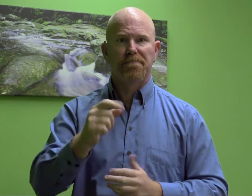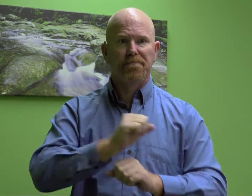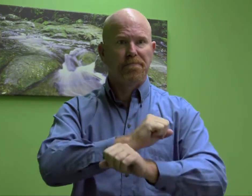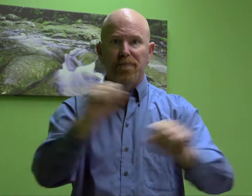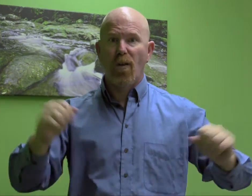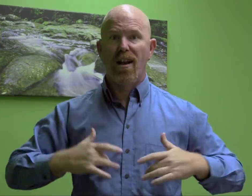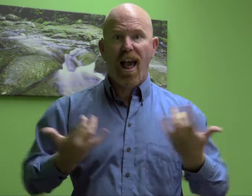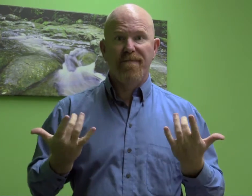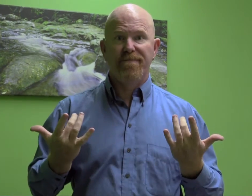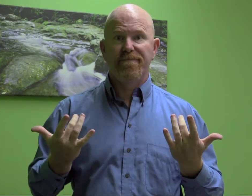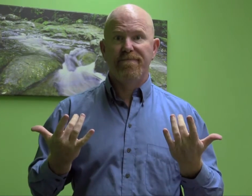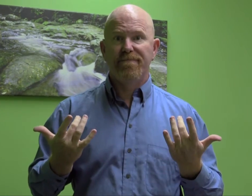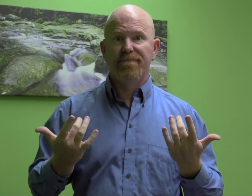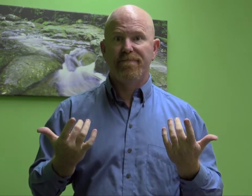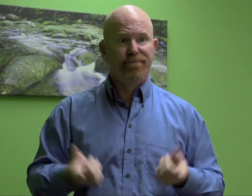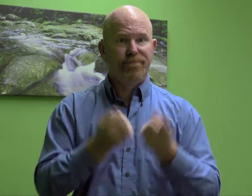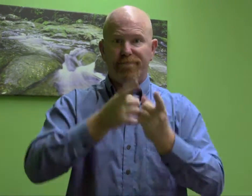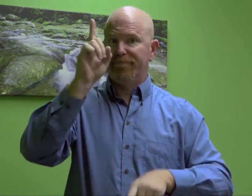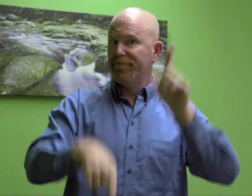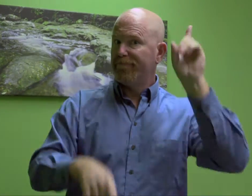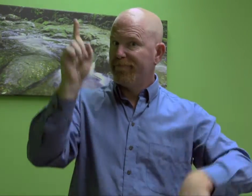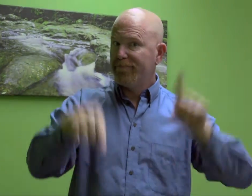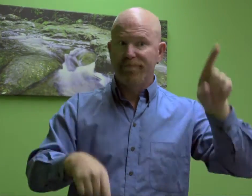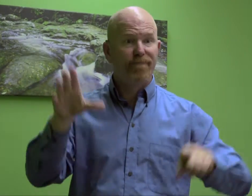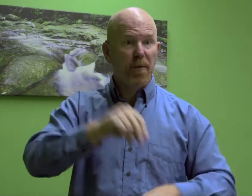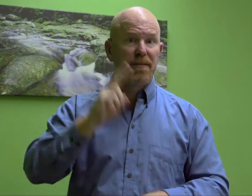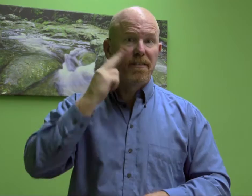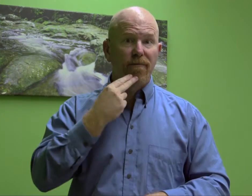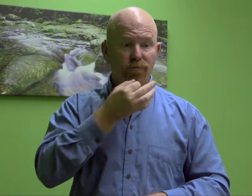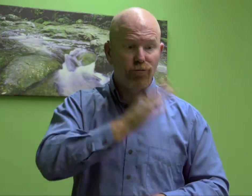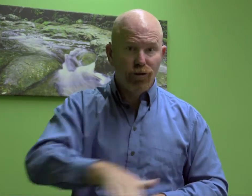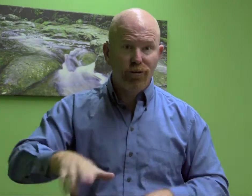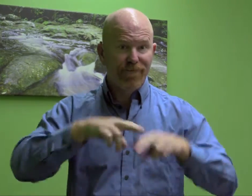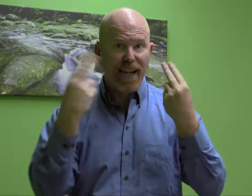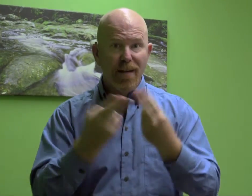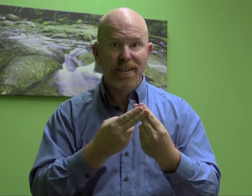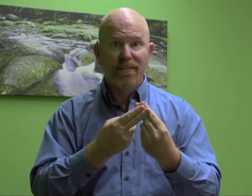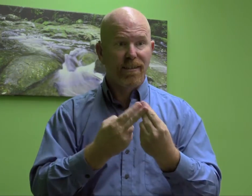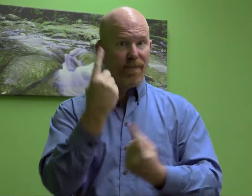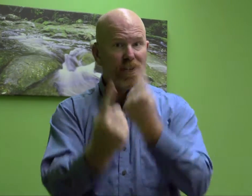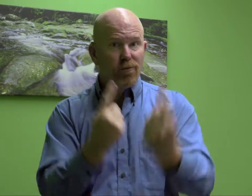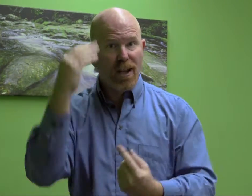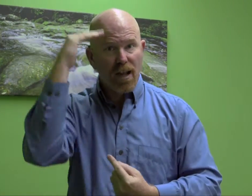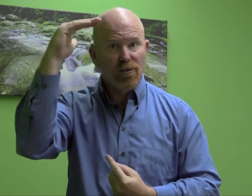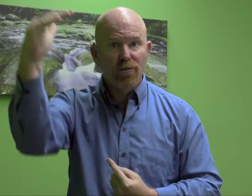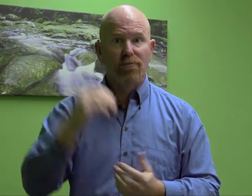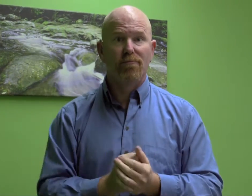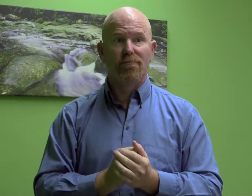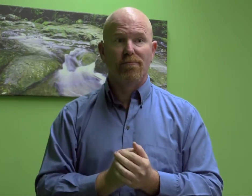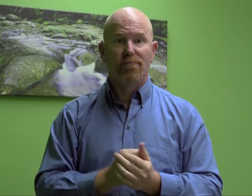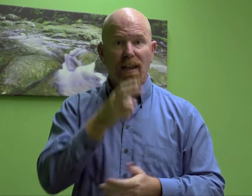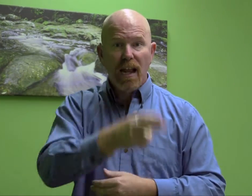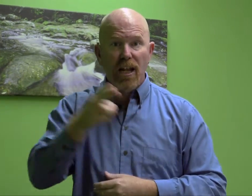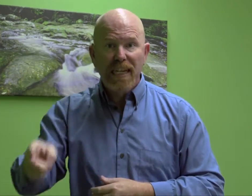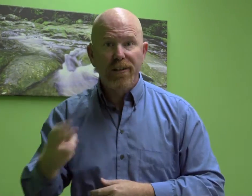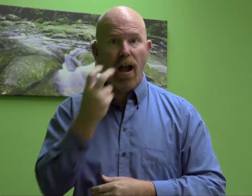Your lives, your individual situations, deaf children, families, youth, adults, hard of hearing,